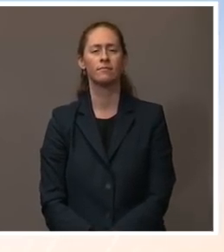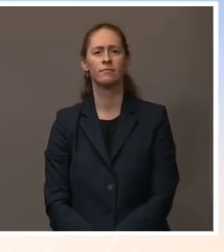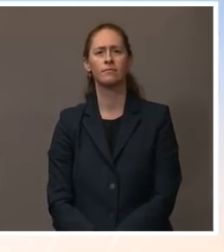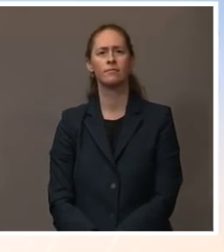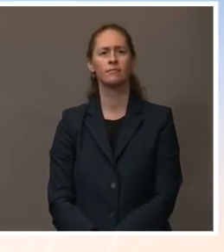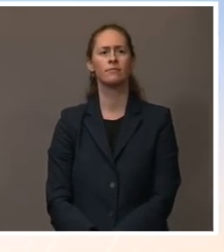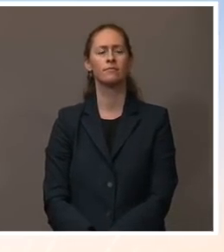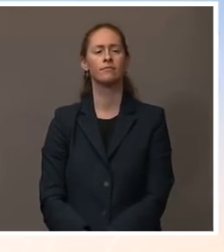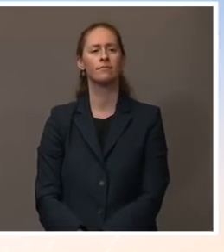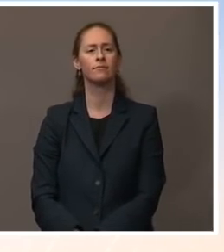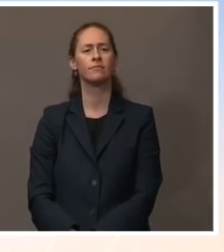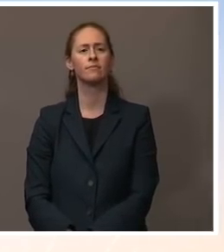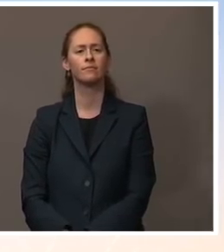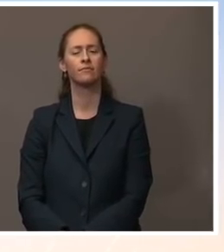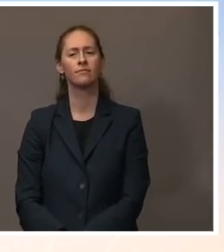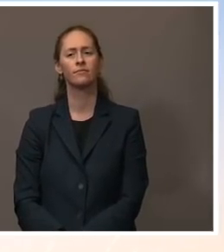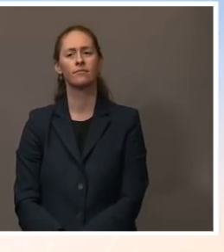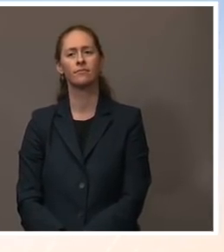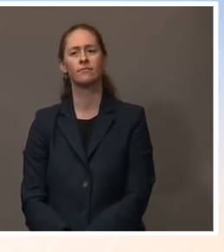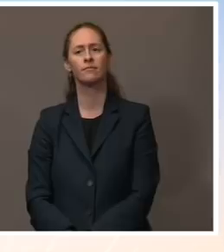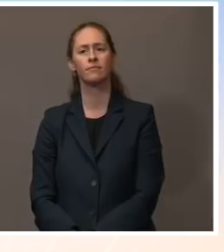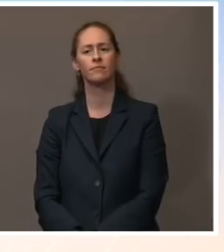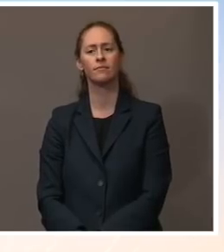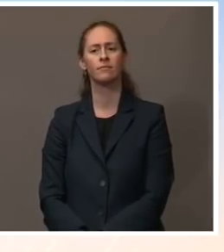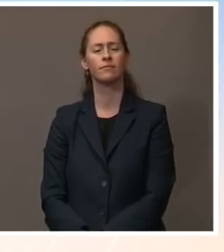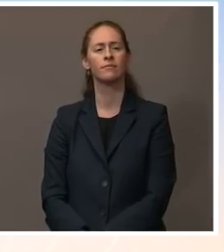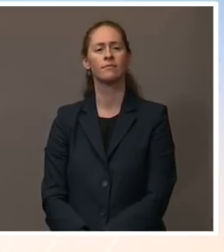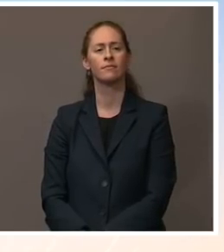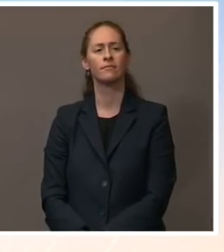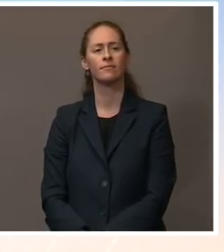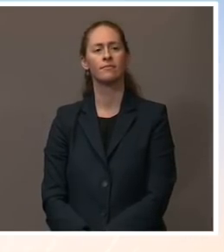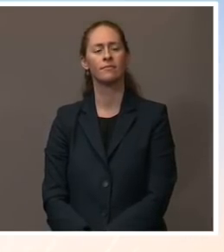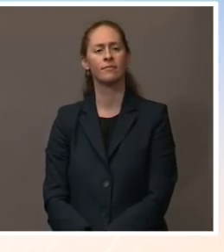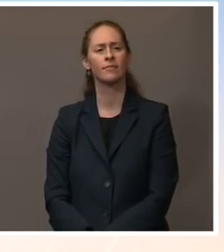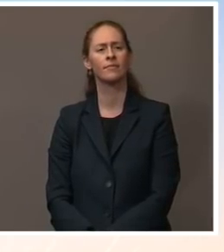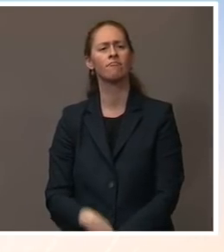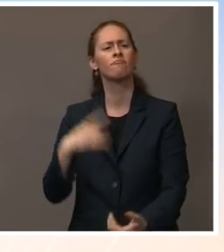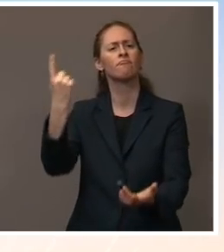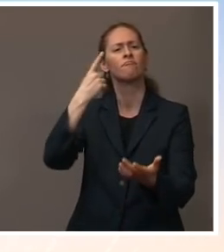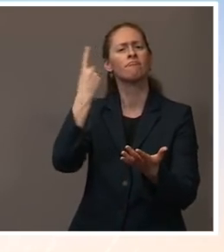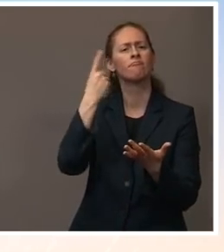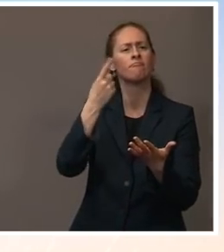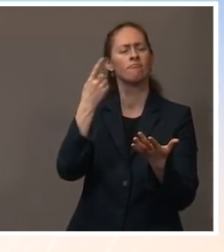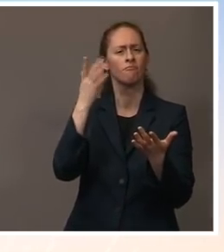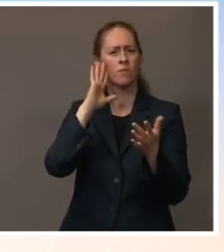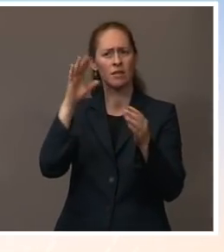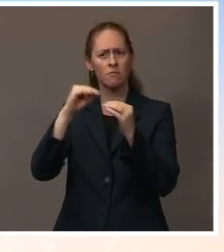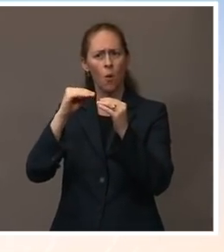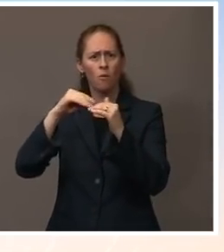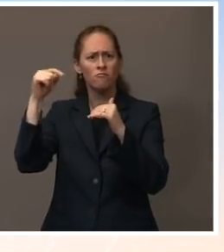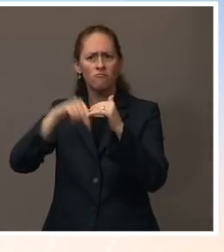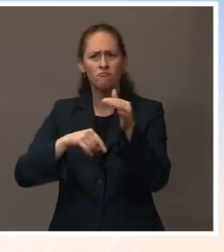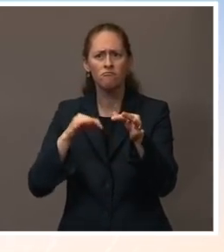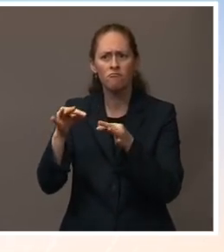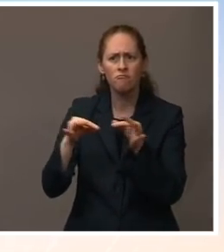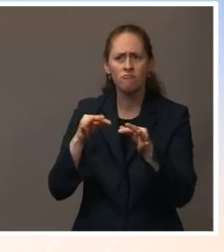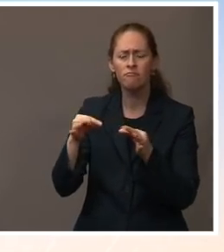Do you -- can you just confirm any details of that review? Ms. Psaki: I'm just not going be able to confirm or speak to that specifically from here. Go ahead.